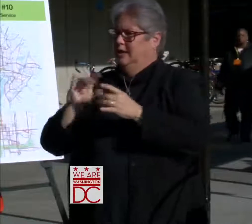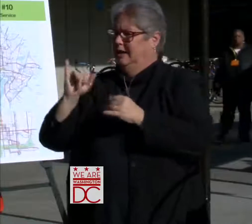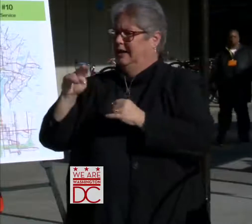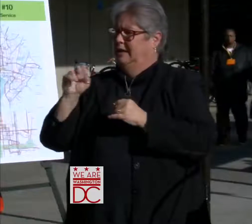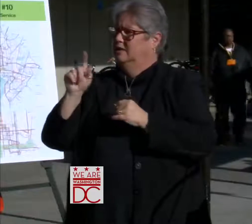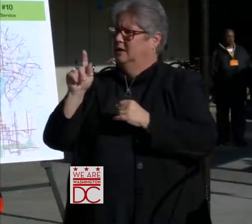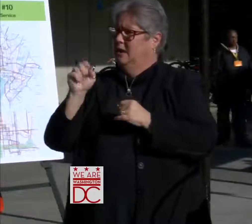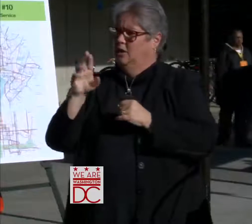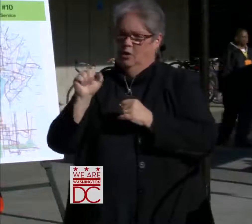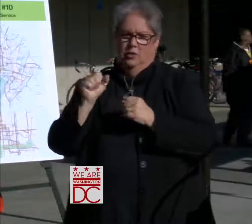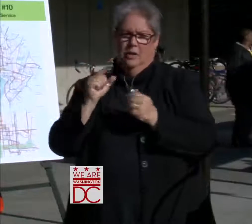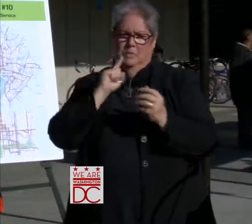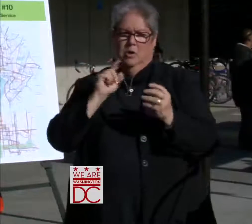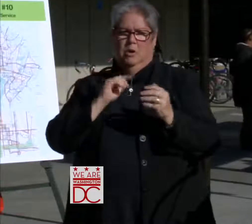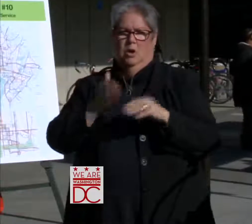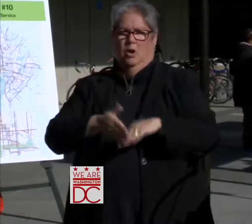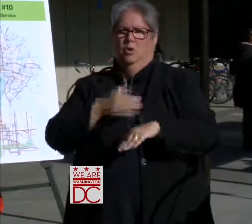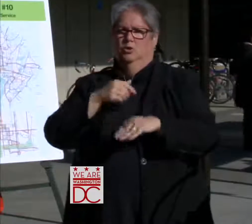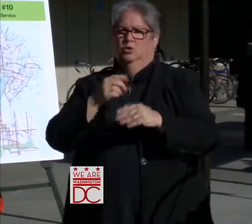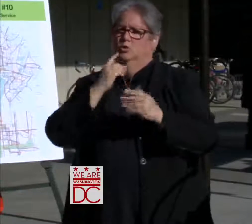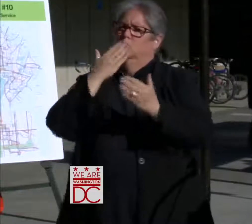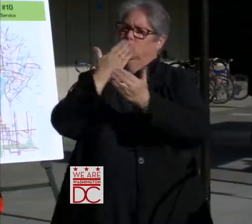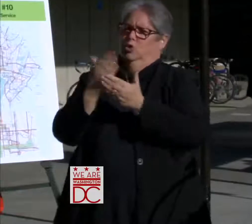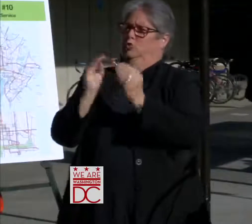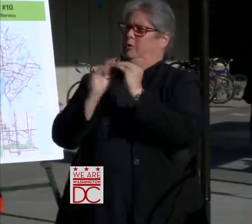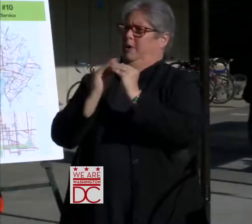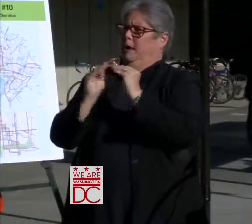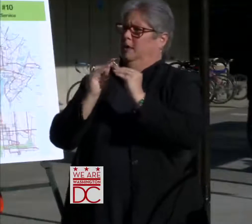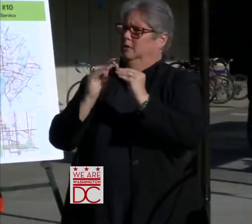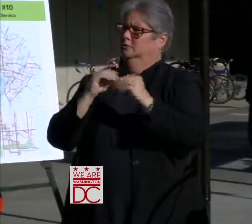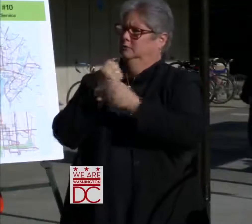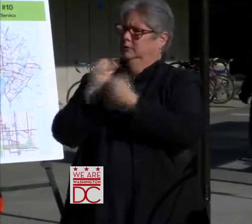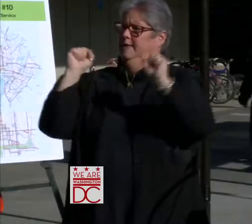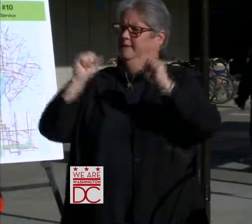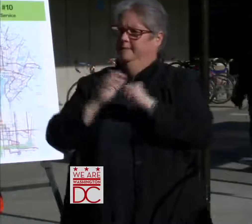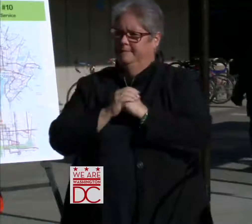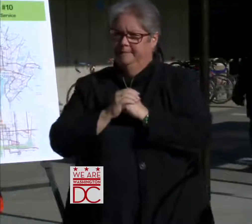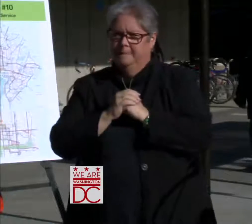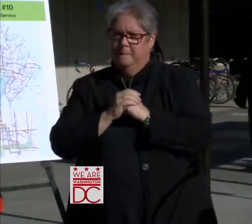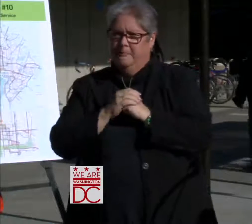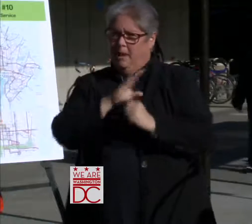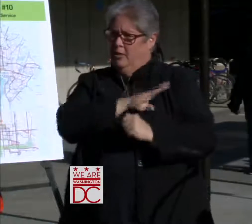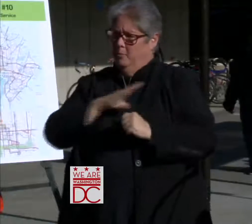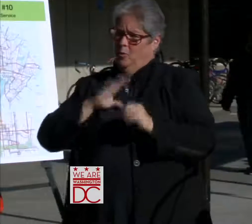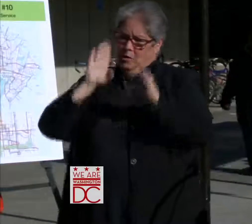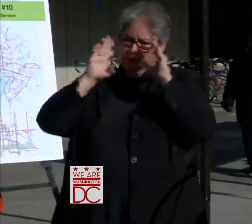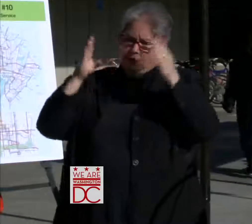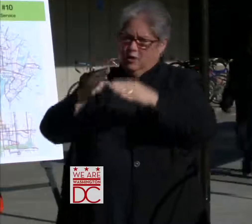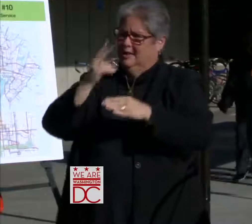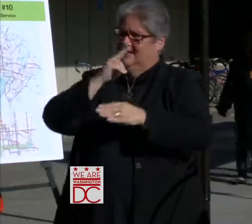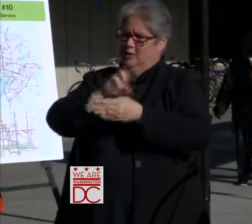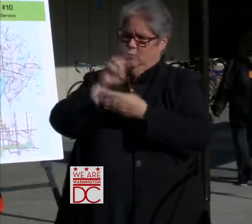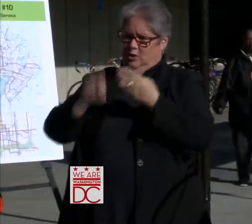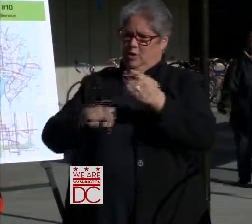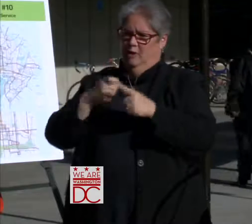BRINGING US CLOSER TO A STATE OF GOOD REPAIR. THE BOARD IS FOCUSED ON SEEING RESULTS FROM THIS INCREASED